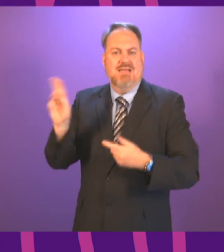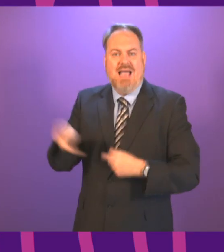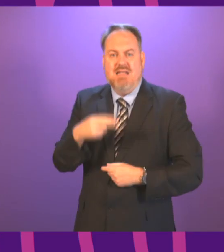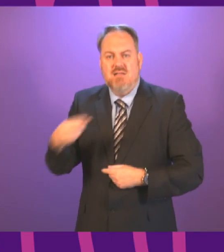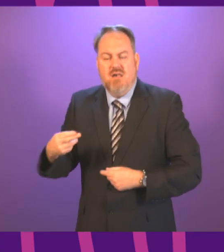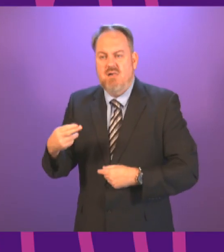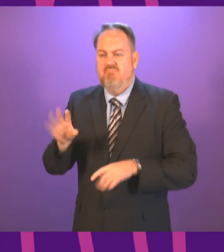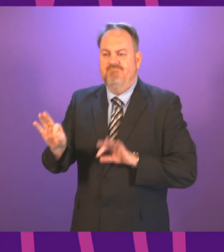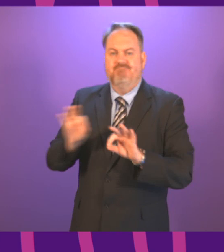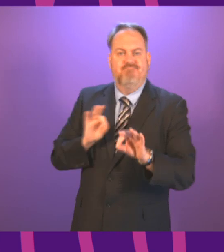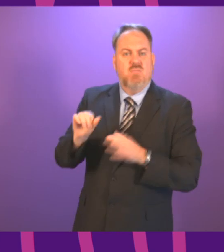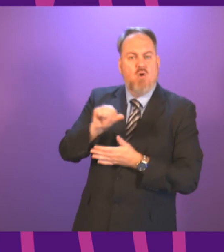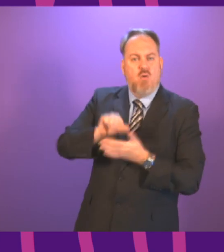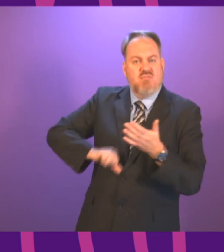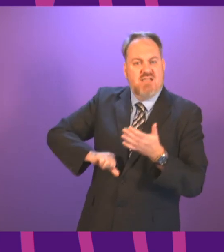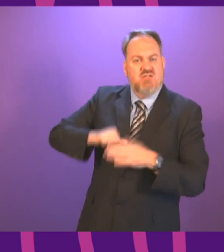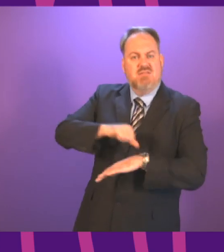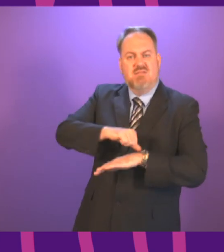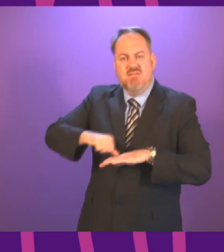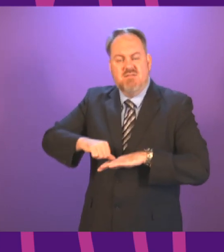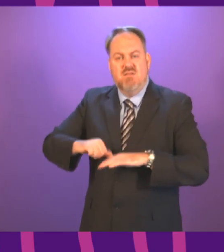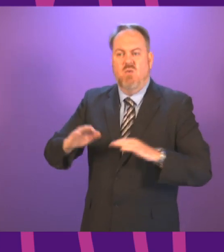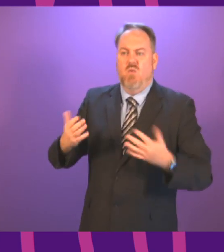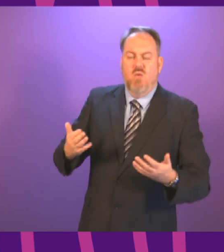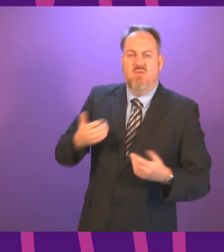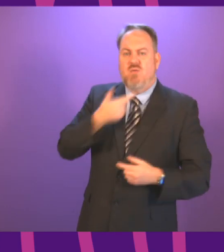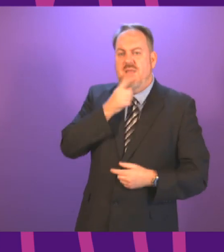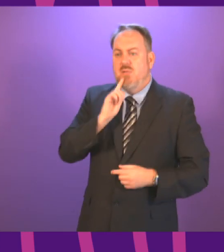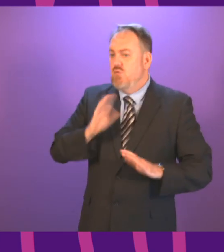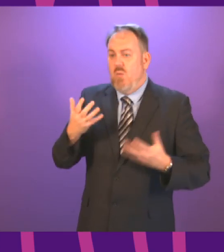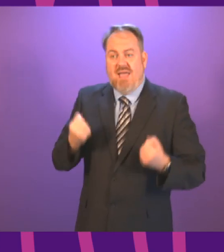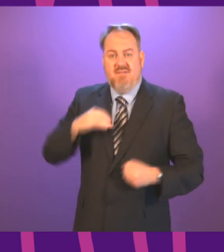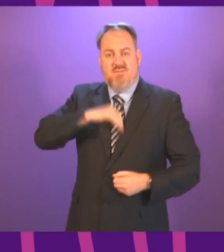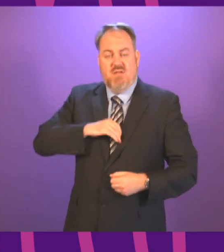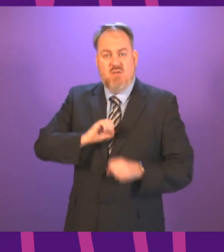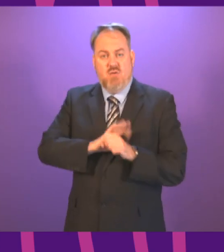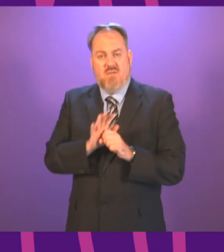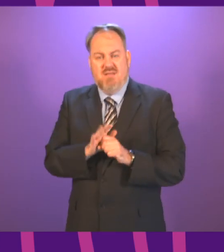elective or planned operations—the interventions for people who do not have Covid.